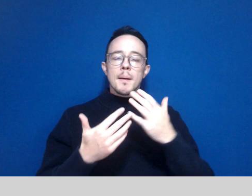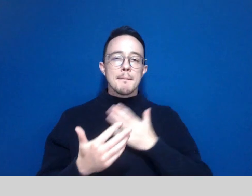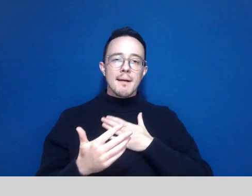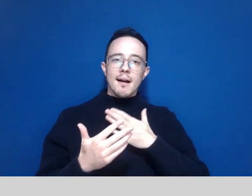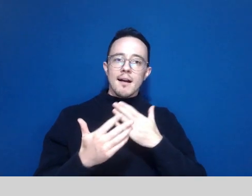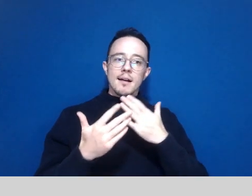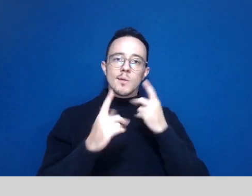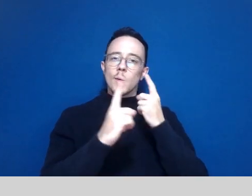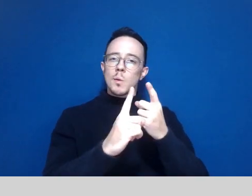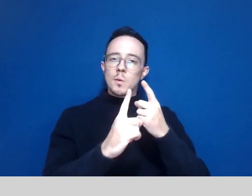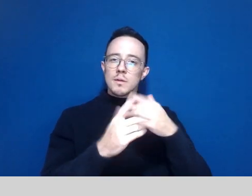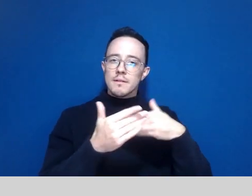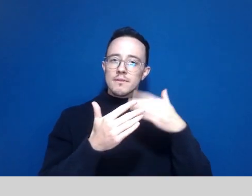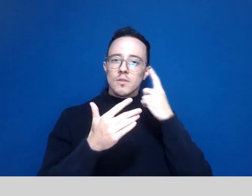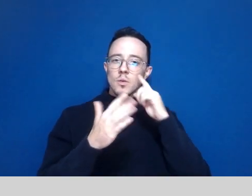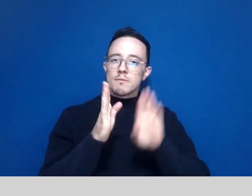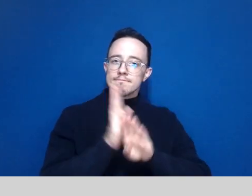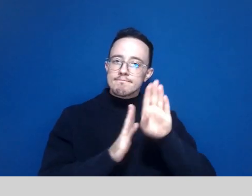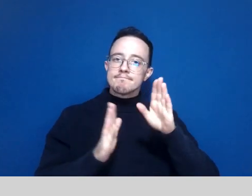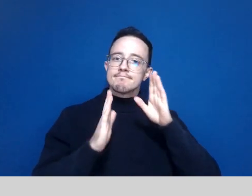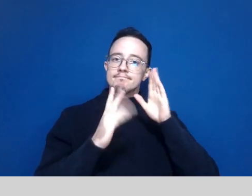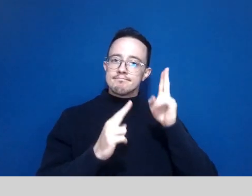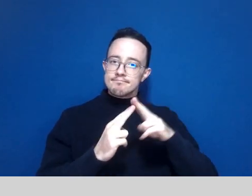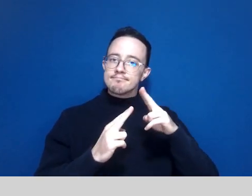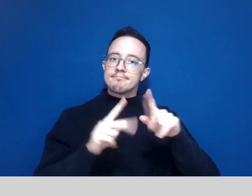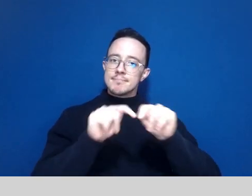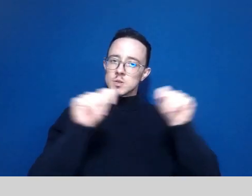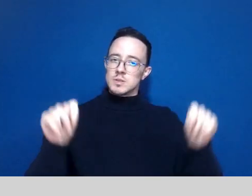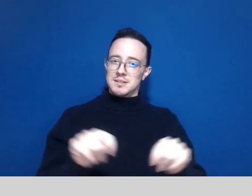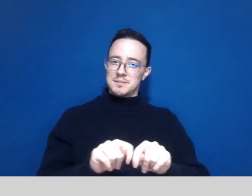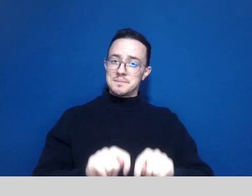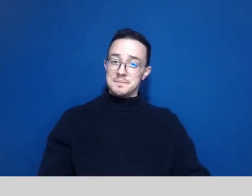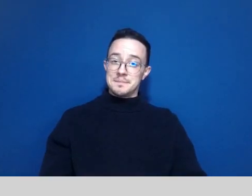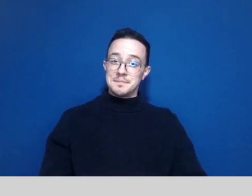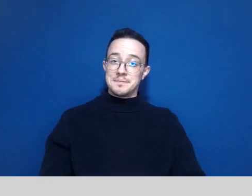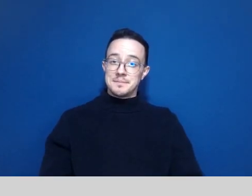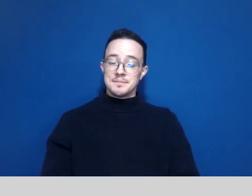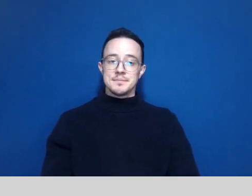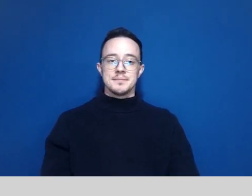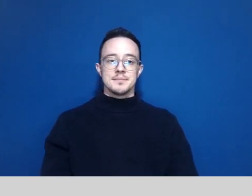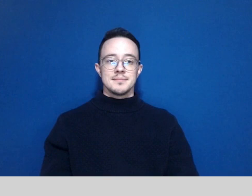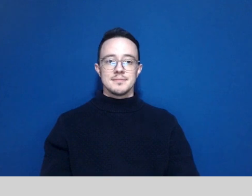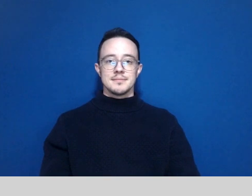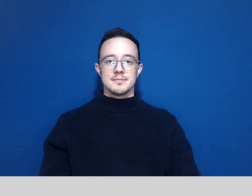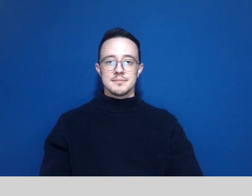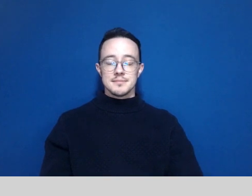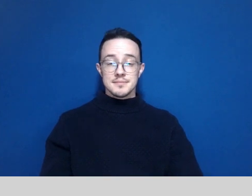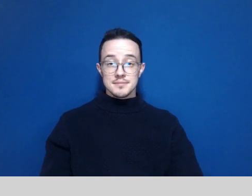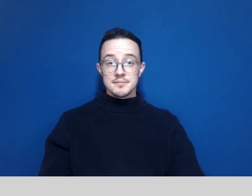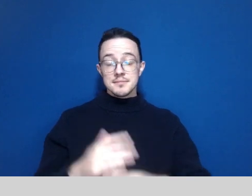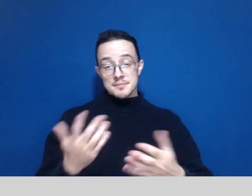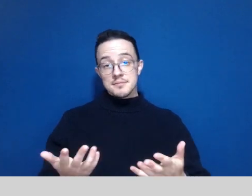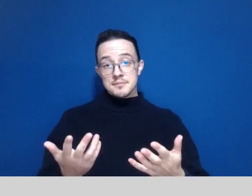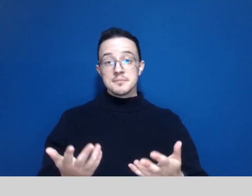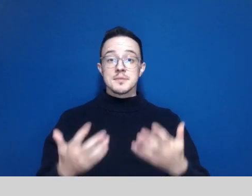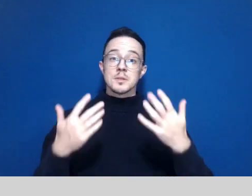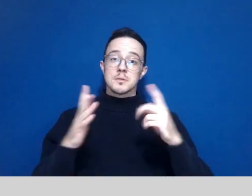The first question was how do, how did I generate transcriptions for PyGotham?